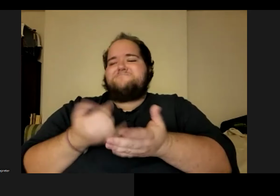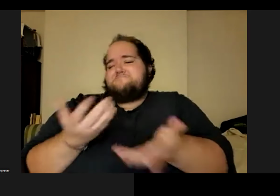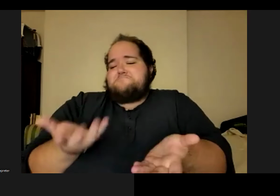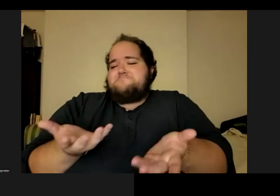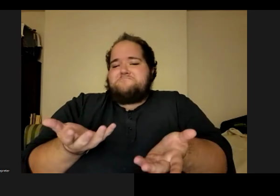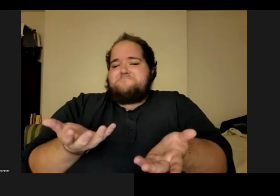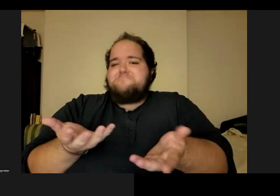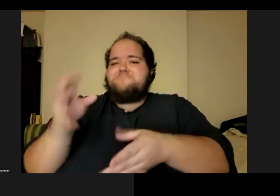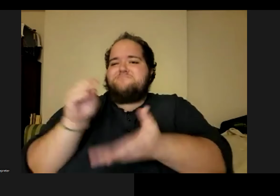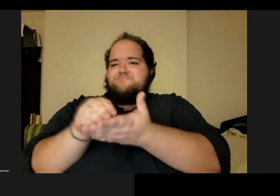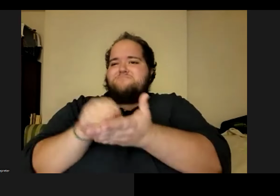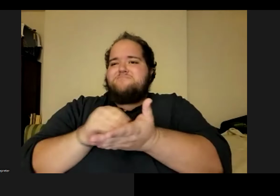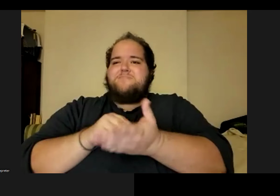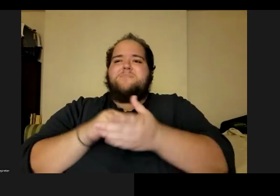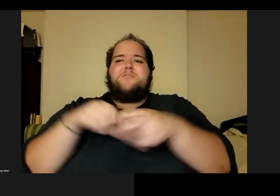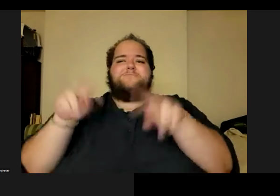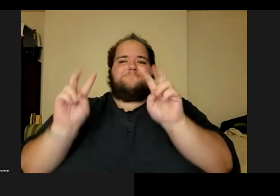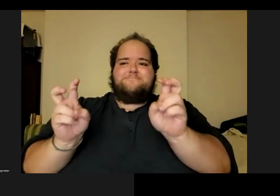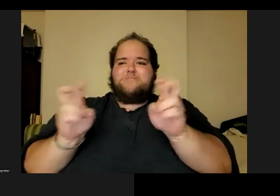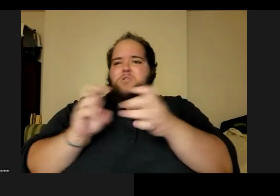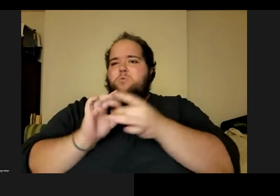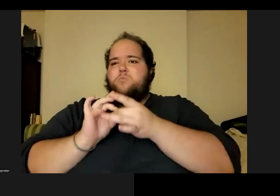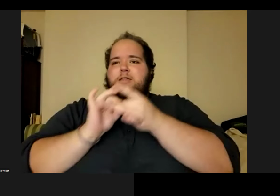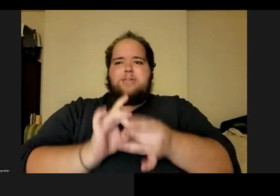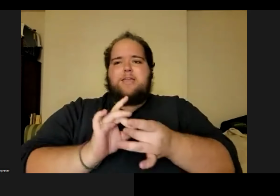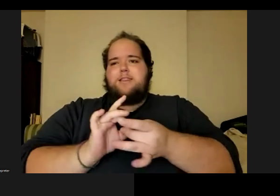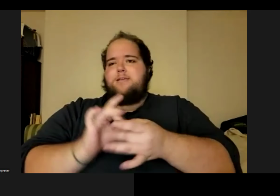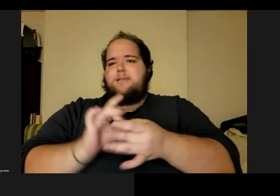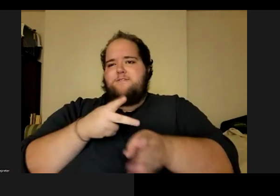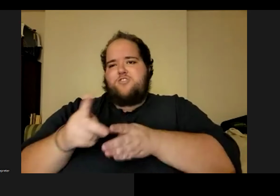a great place to put those really cool and interesting things.